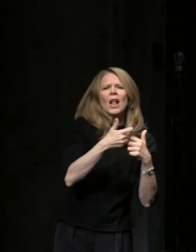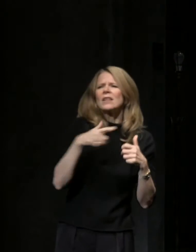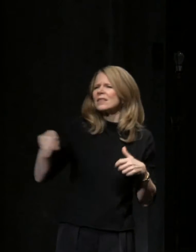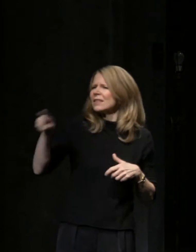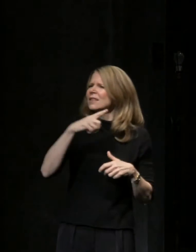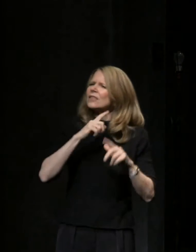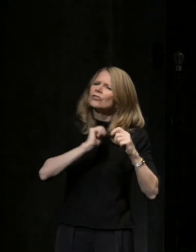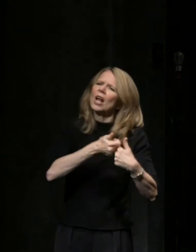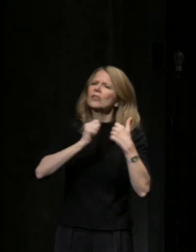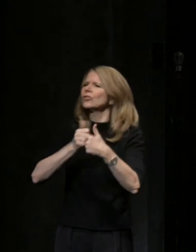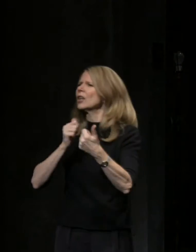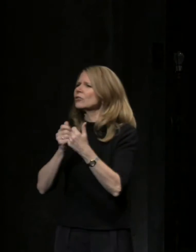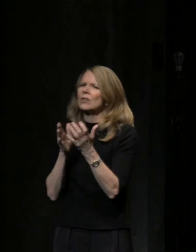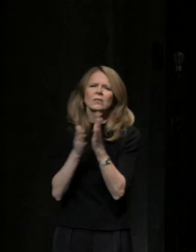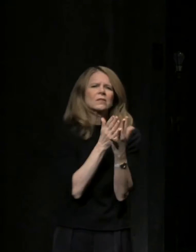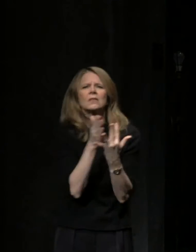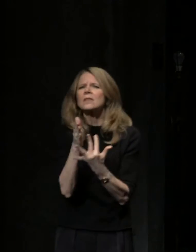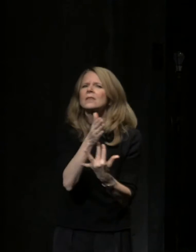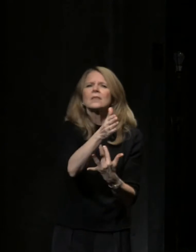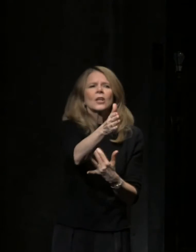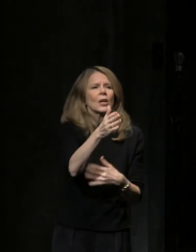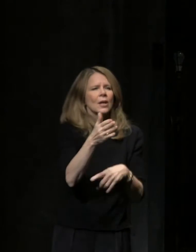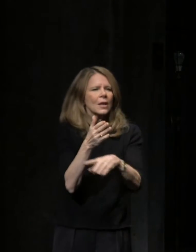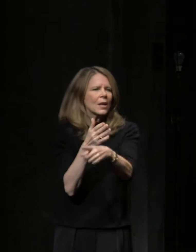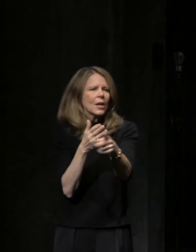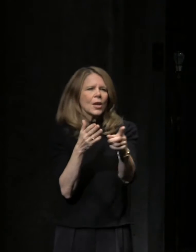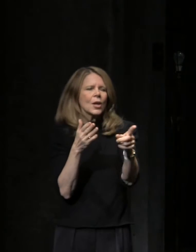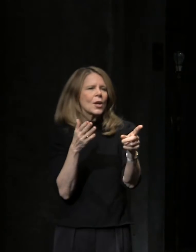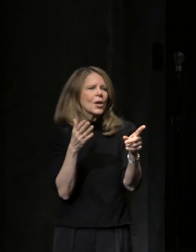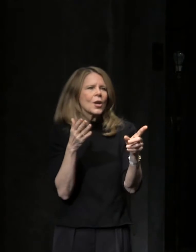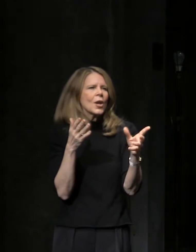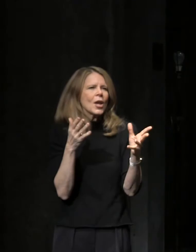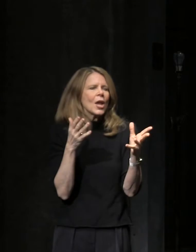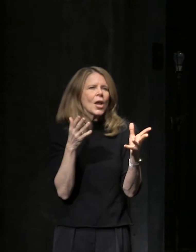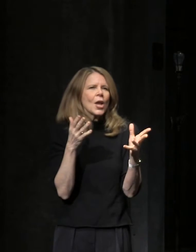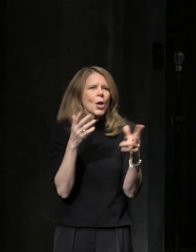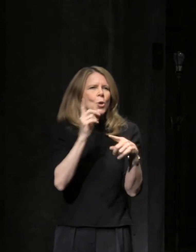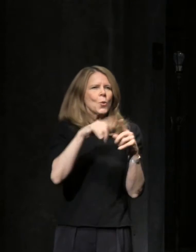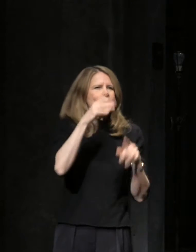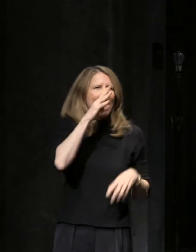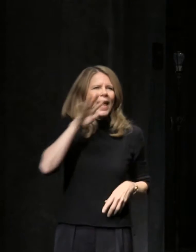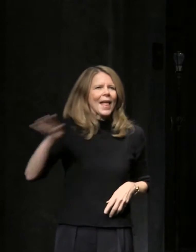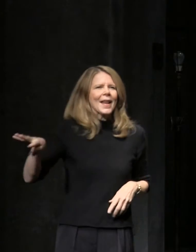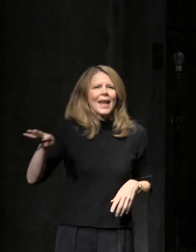time. I don't think we should underestimate the revolutionary nature of the change that